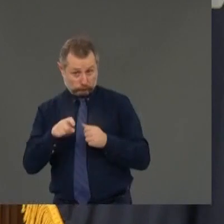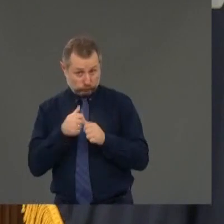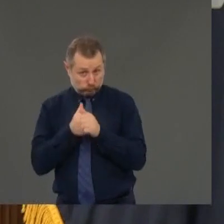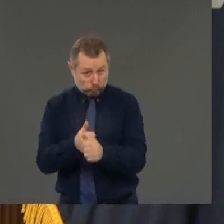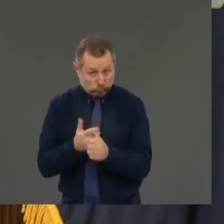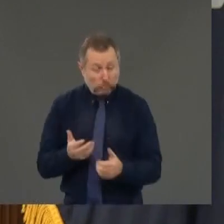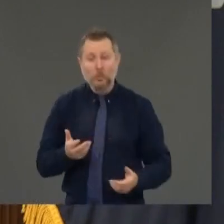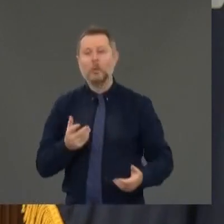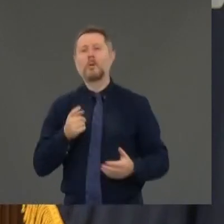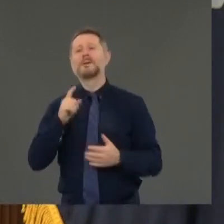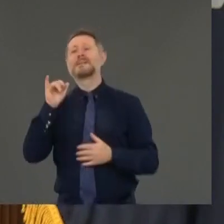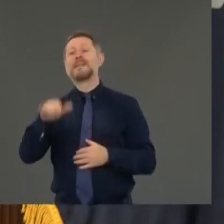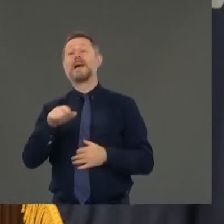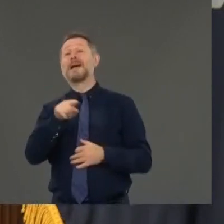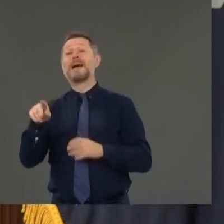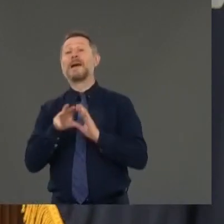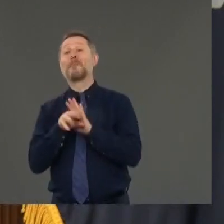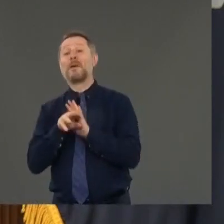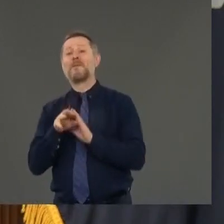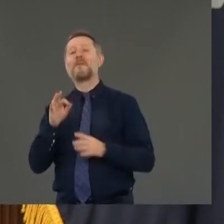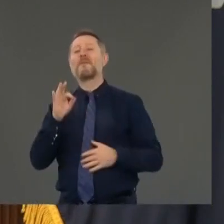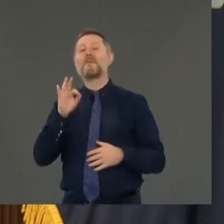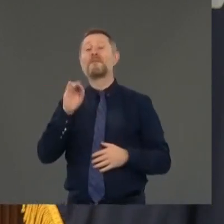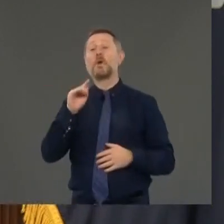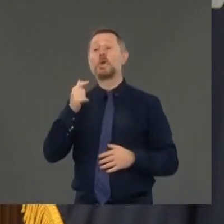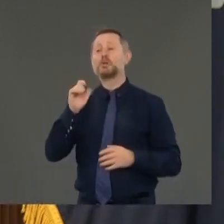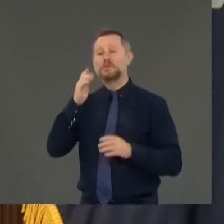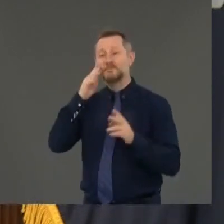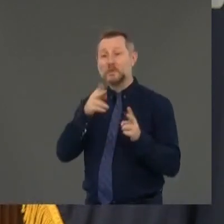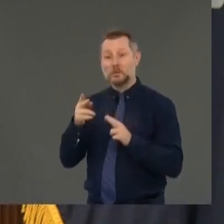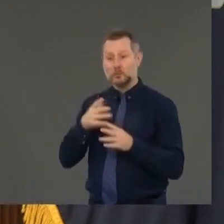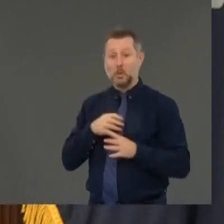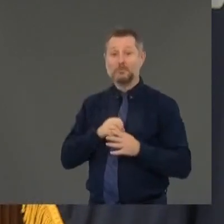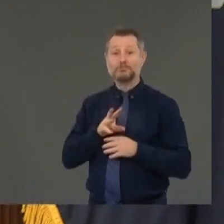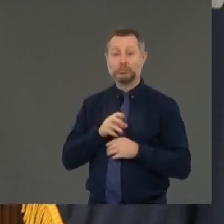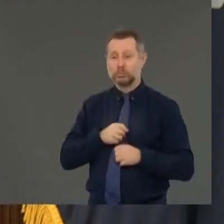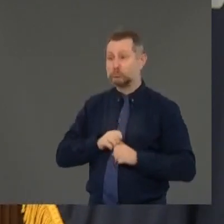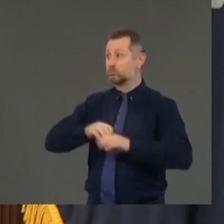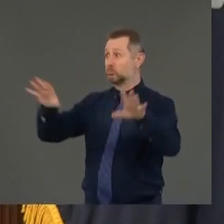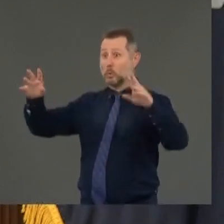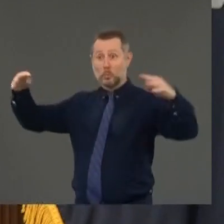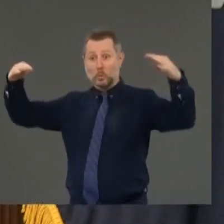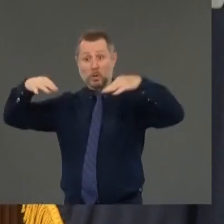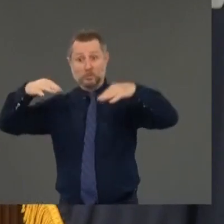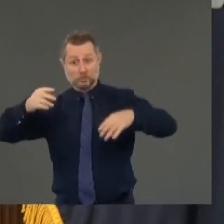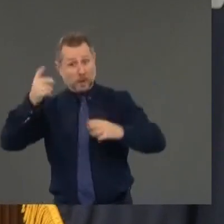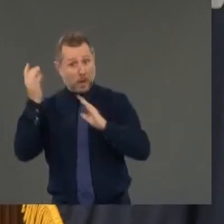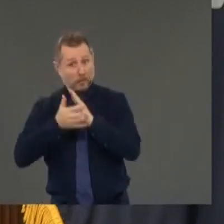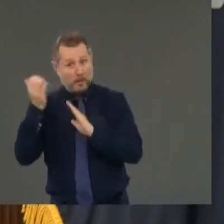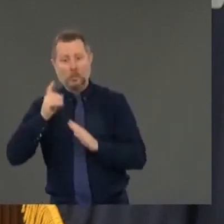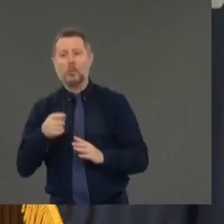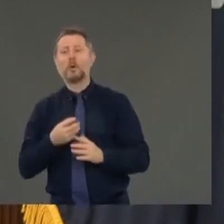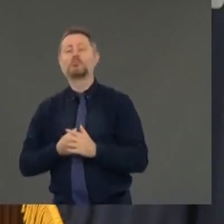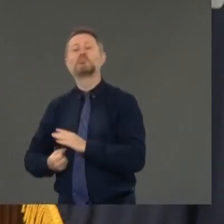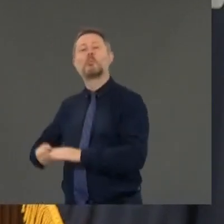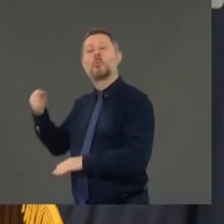DO WE HAVE BODY CAMERAS? HOW OFTEN DO WE PUBLISH THE FOOTAGE.